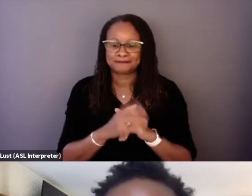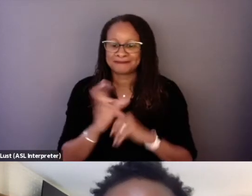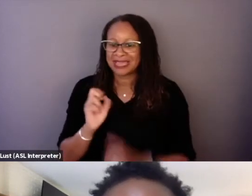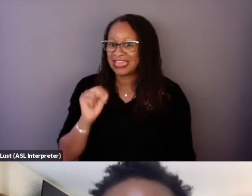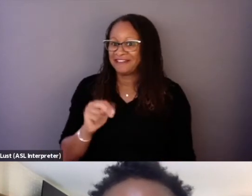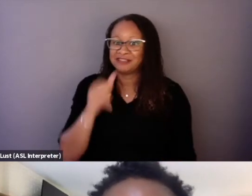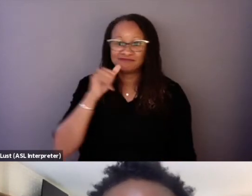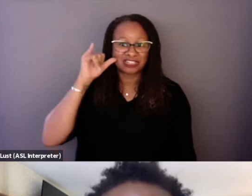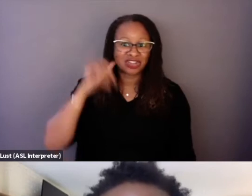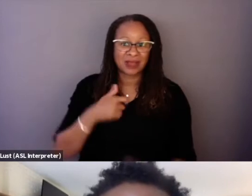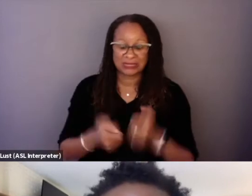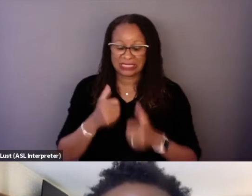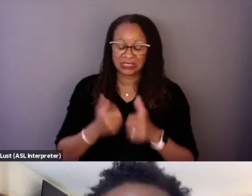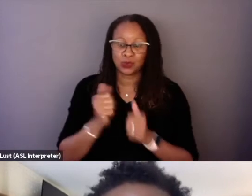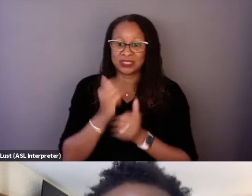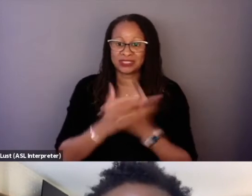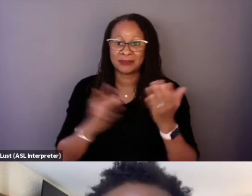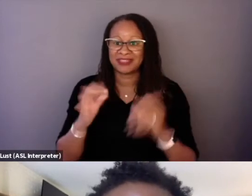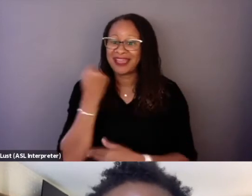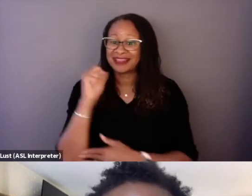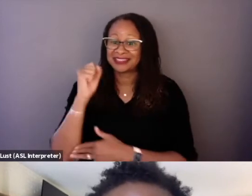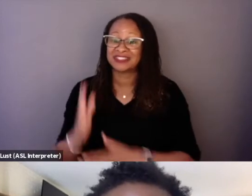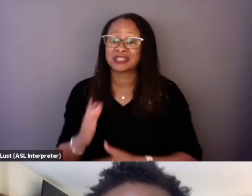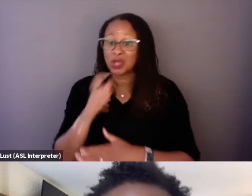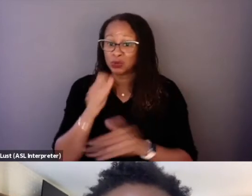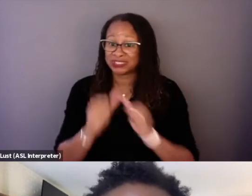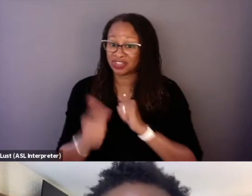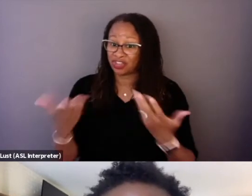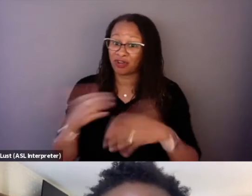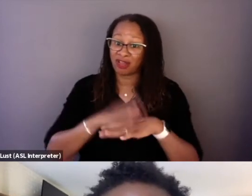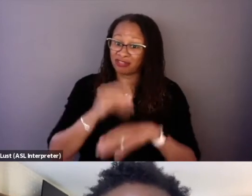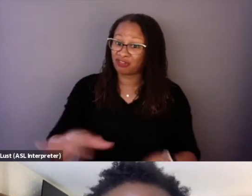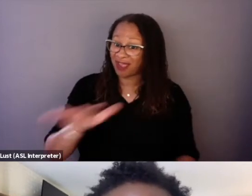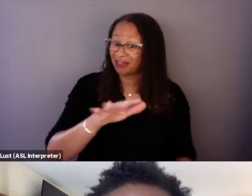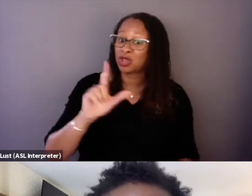I was like texting with some of the activists that are still there on the ground. And you know, this hasn't ended for them.